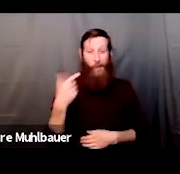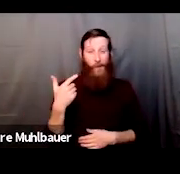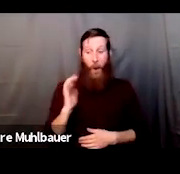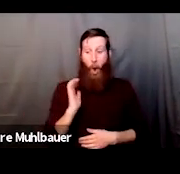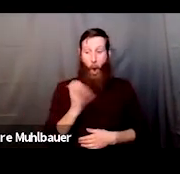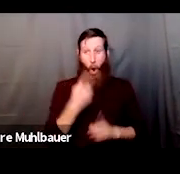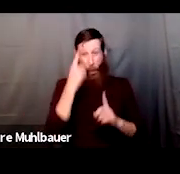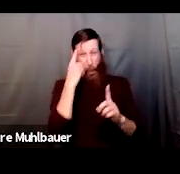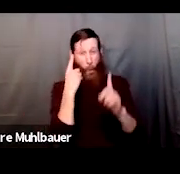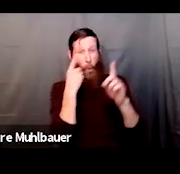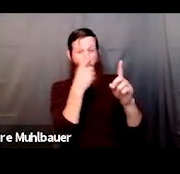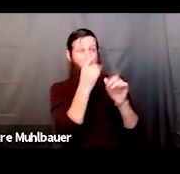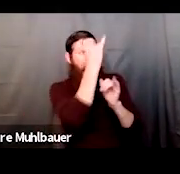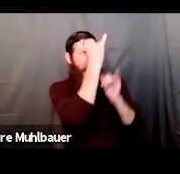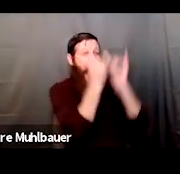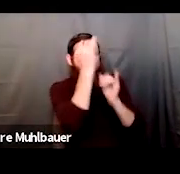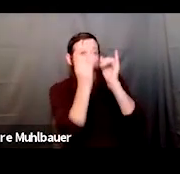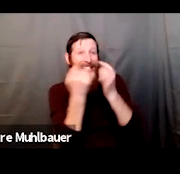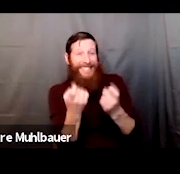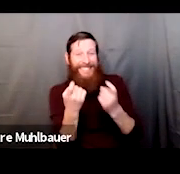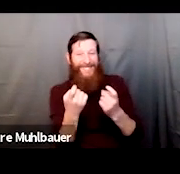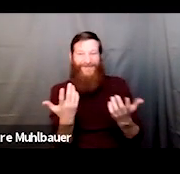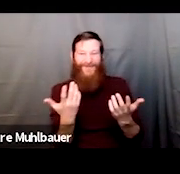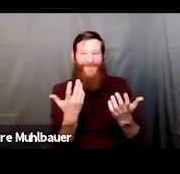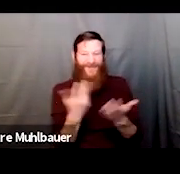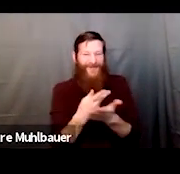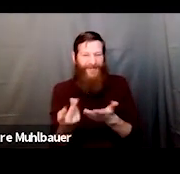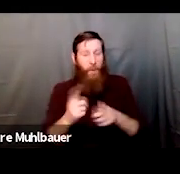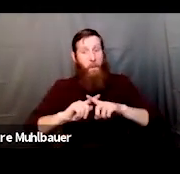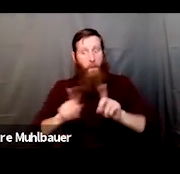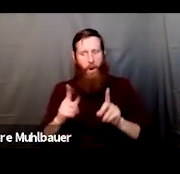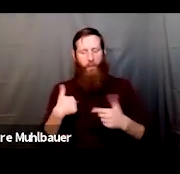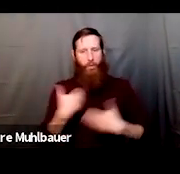Even though we didn't get to ski the lines that we set out to ski, we had a really good time. We learned a lot.